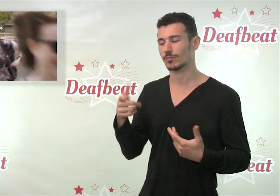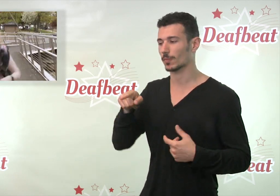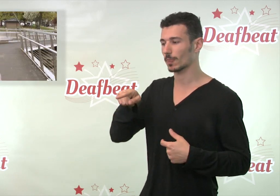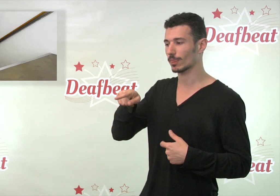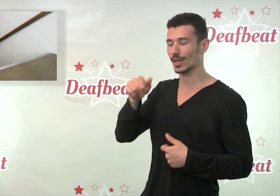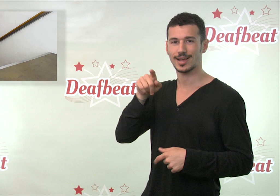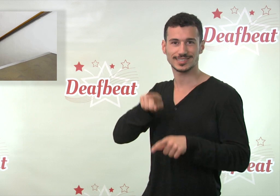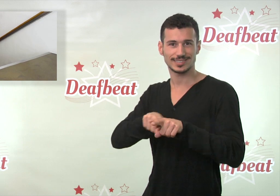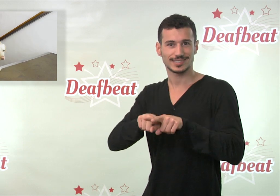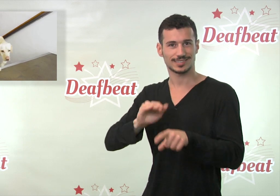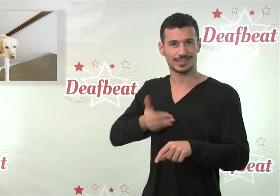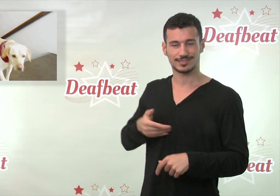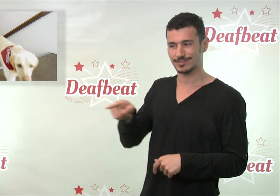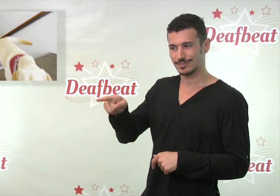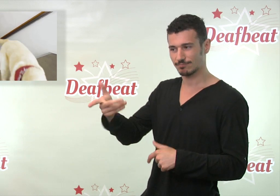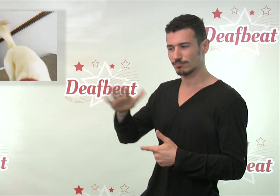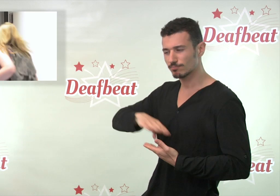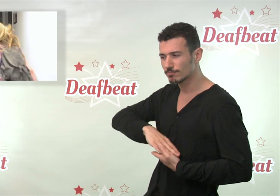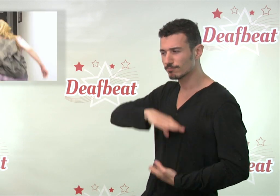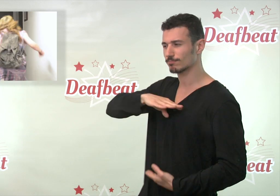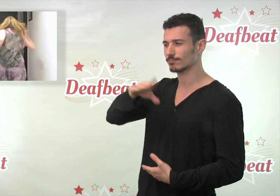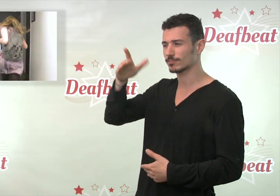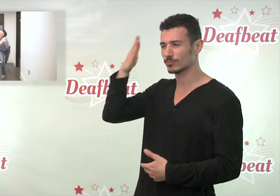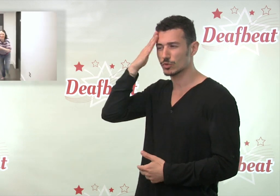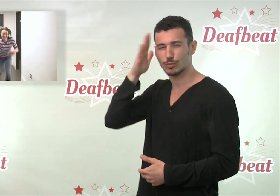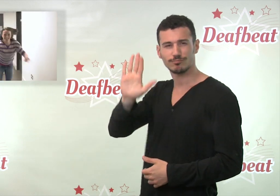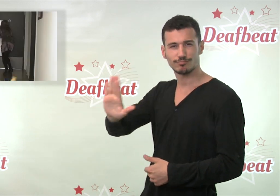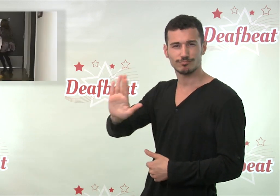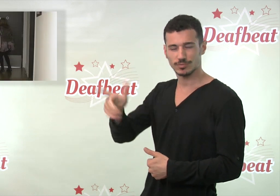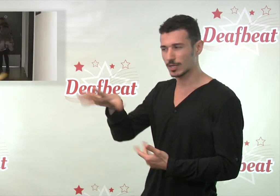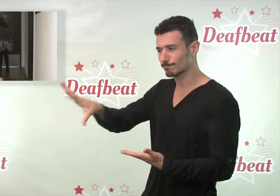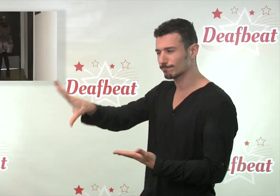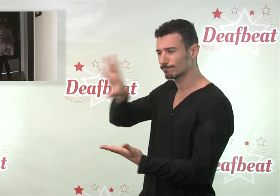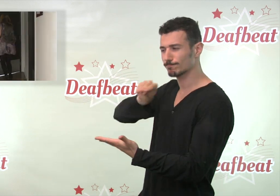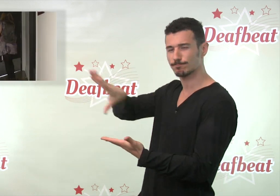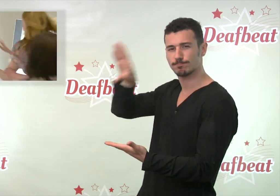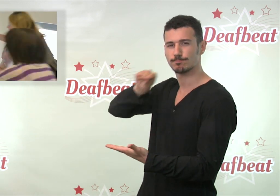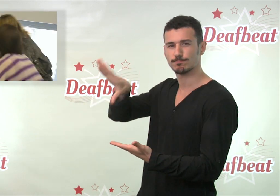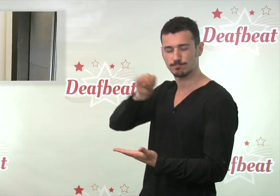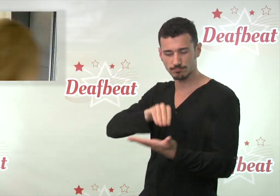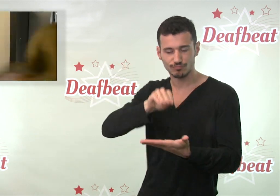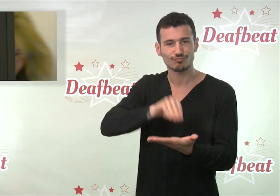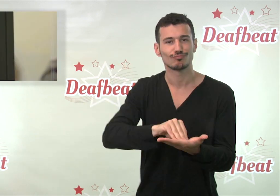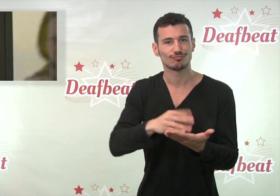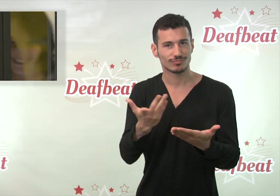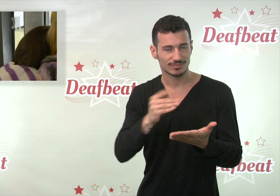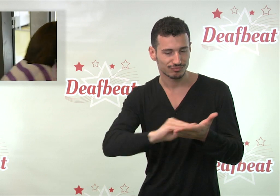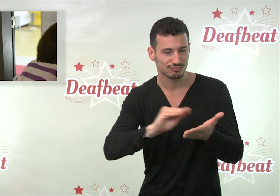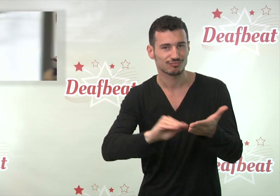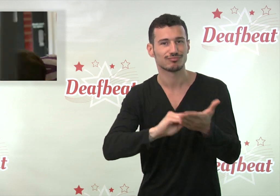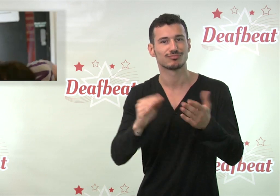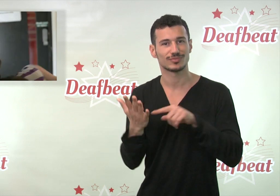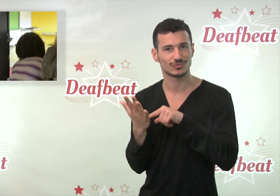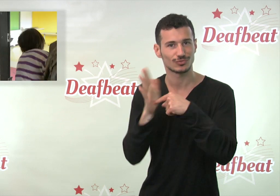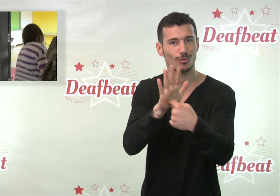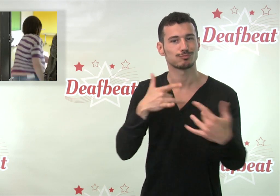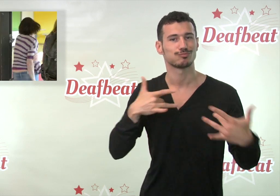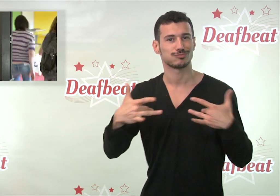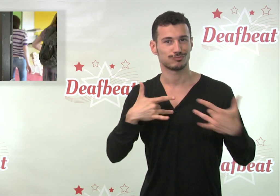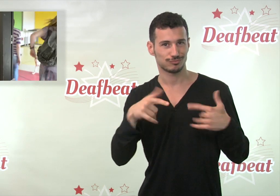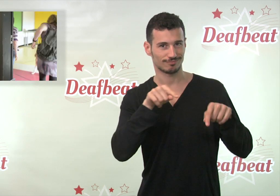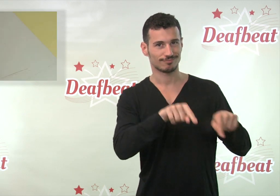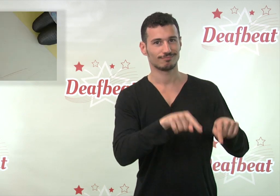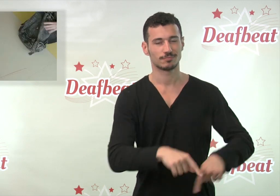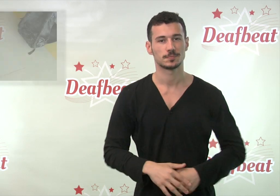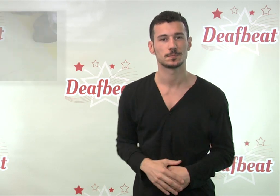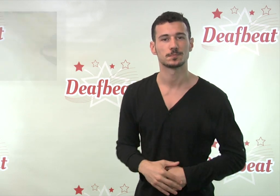She used these experiences to help her write the play.